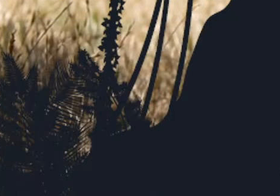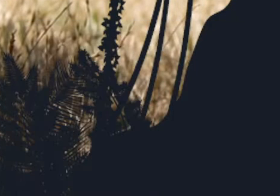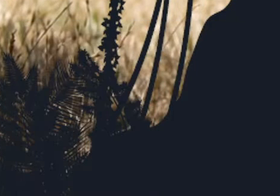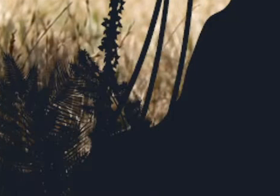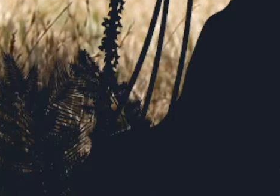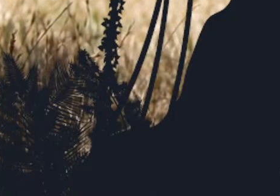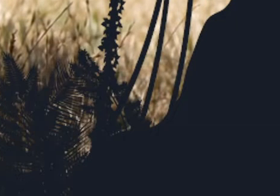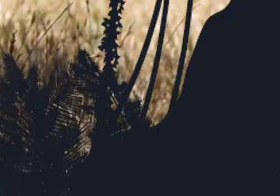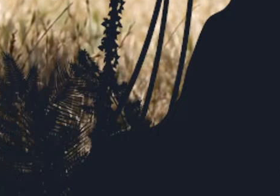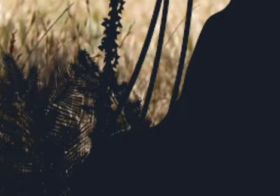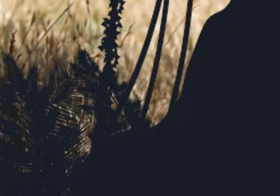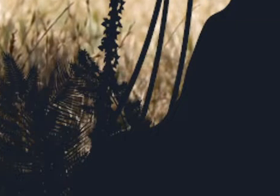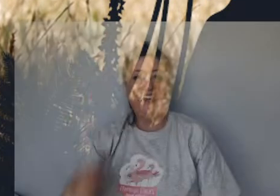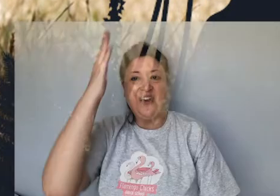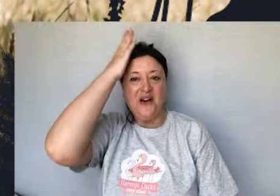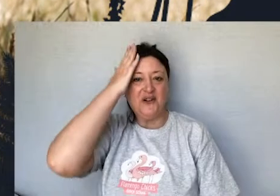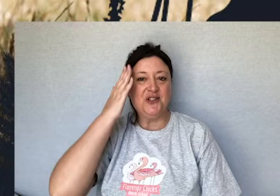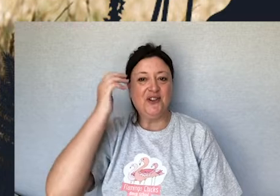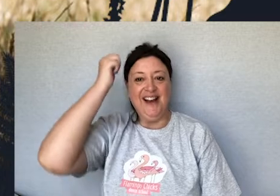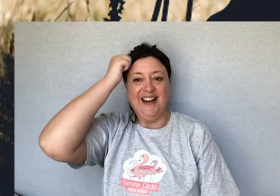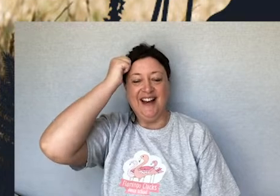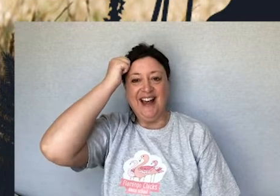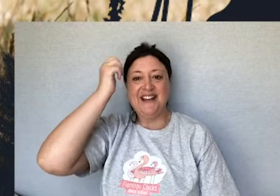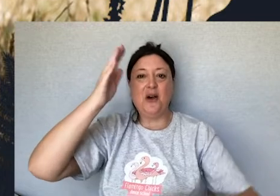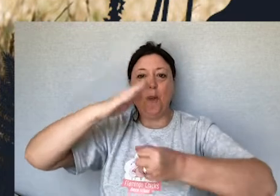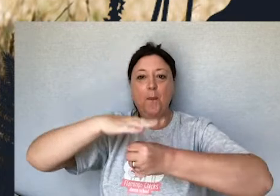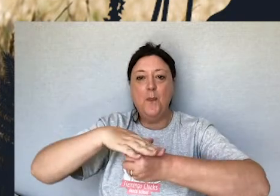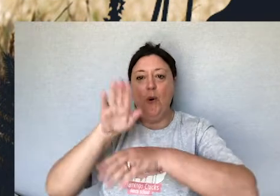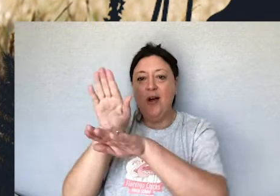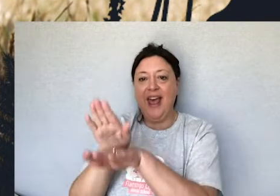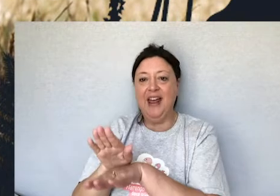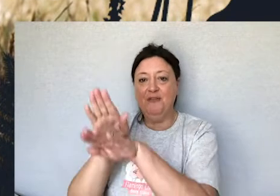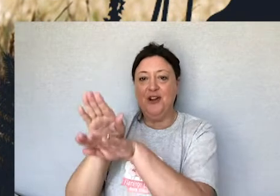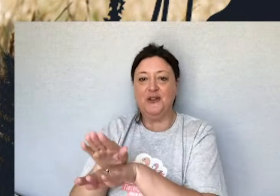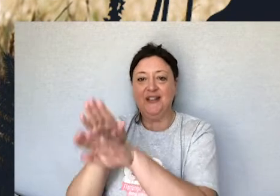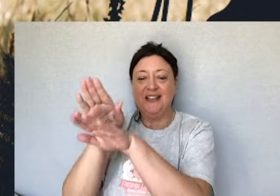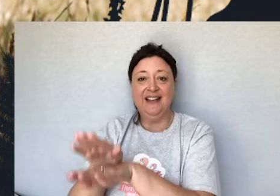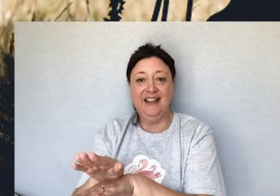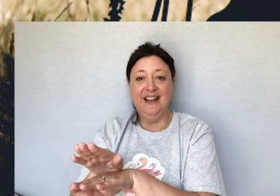long way away from where we are. Australia has got more kangaroos than it